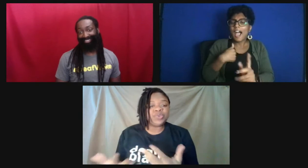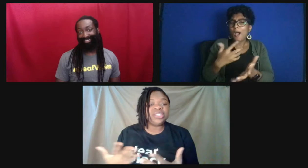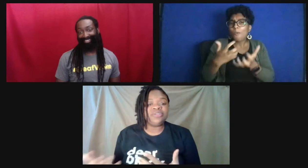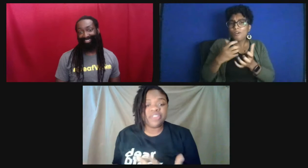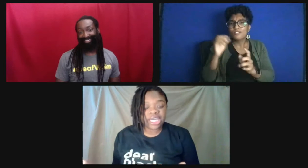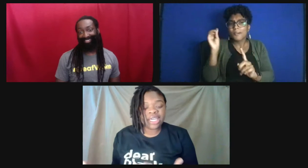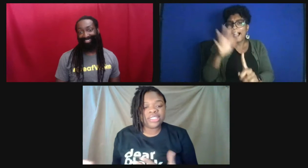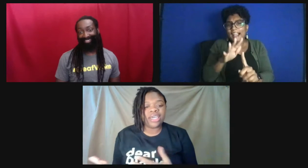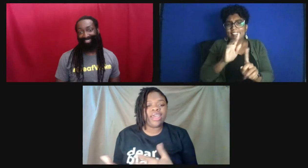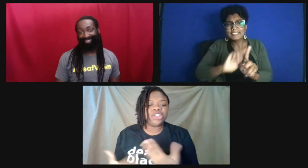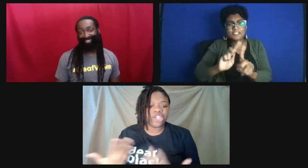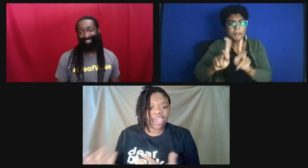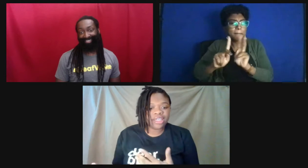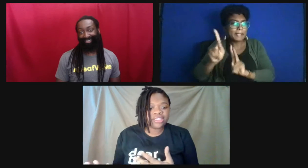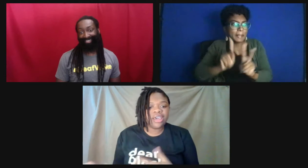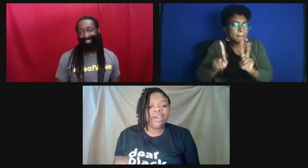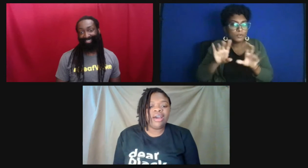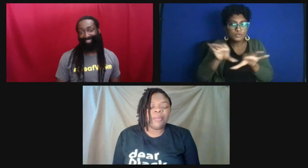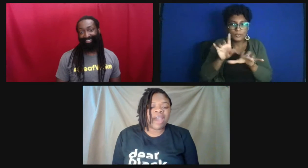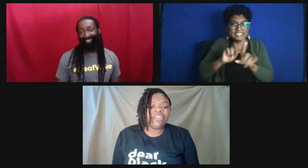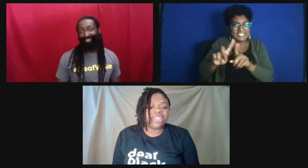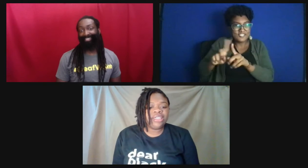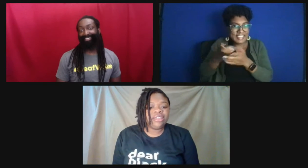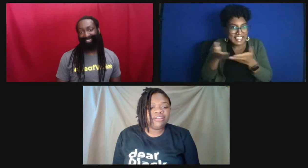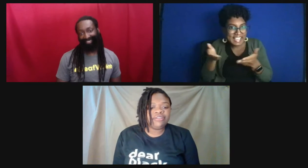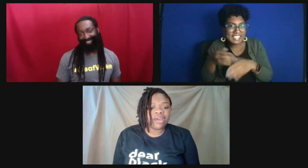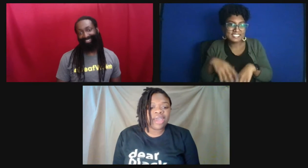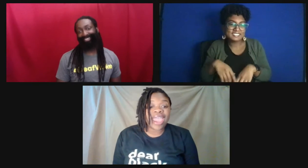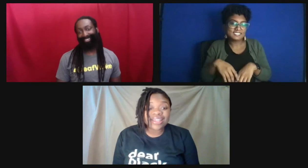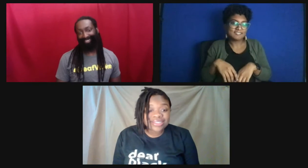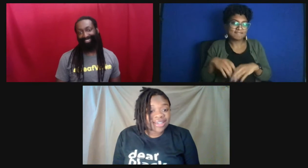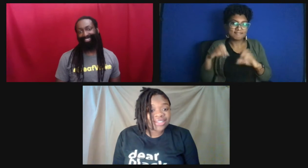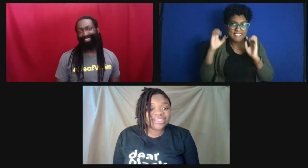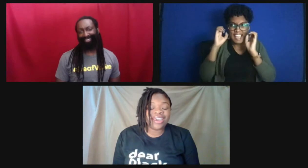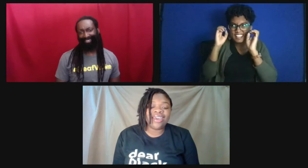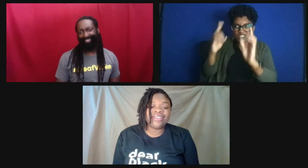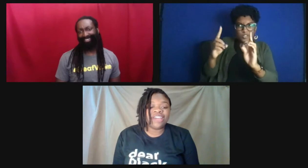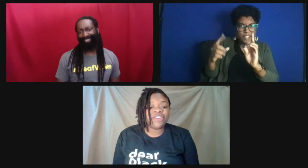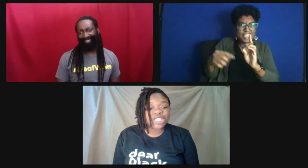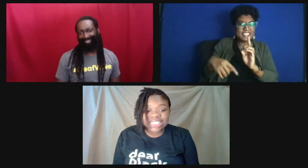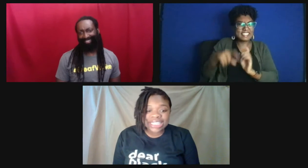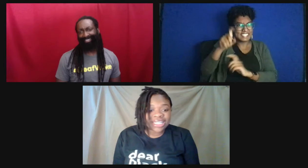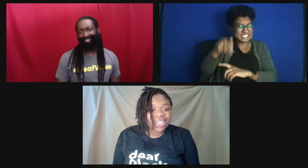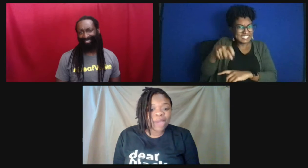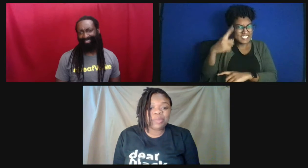who were doing different things and educate about the need of access and diversity